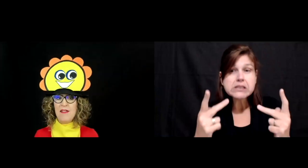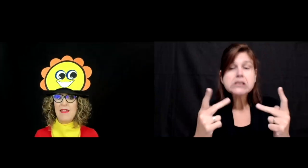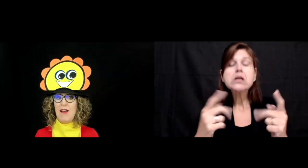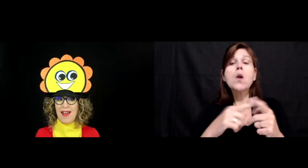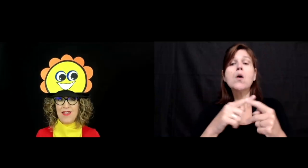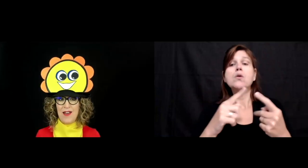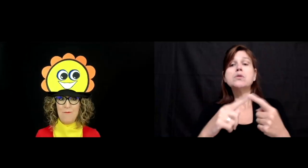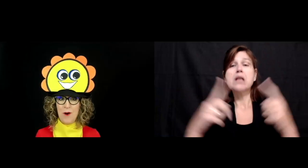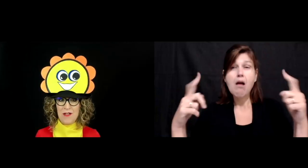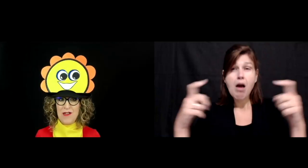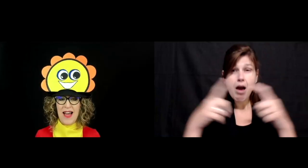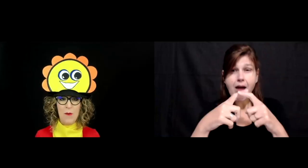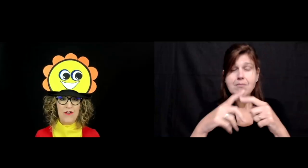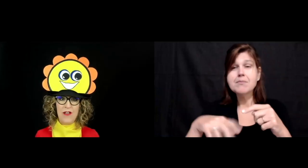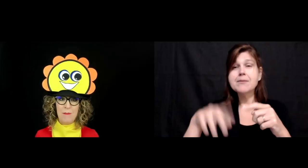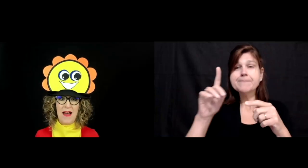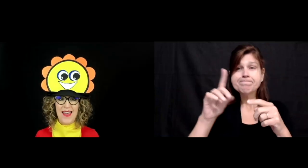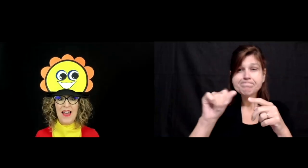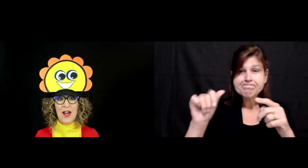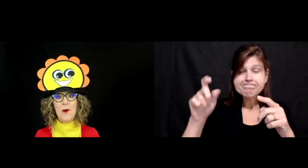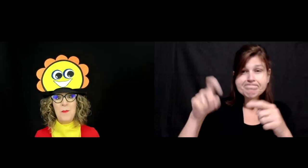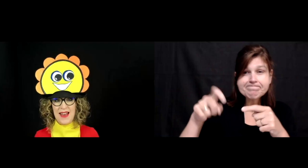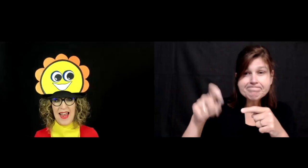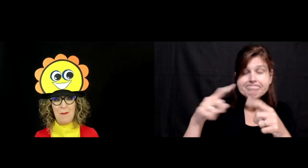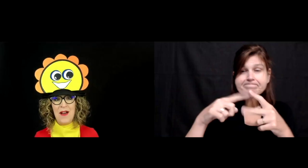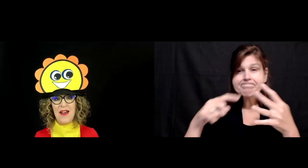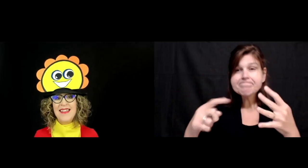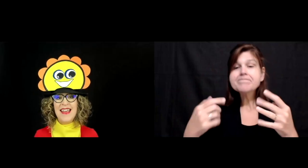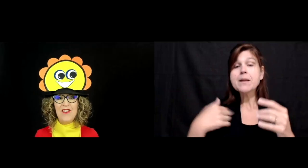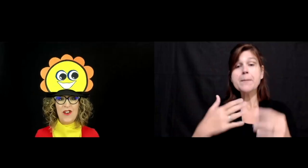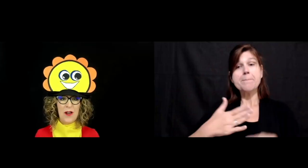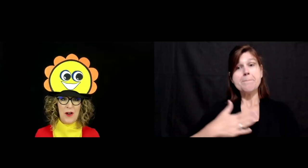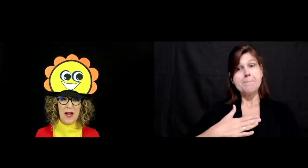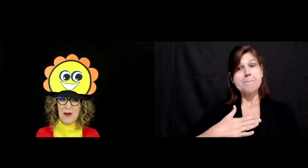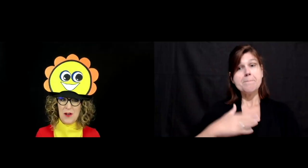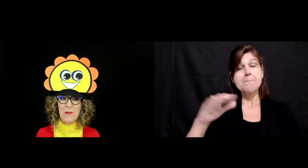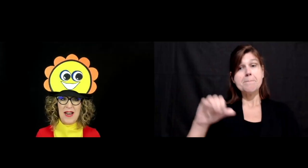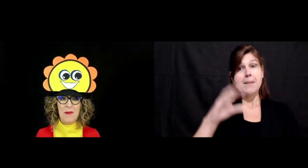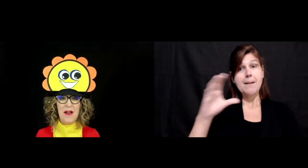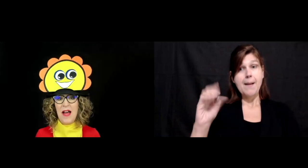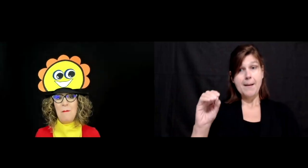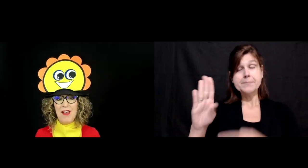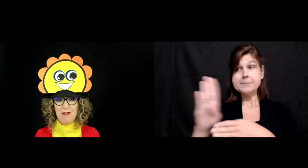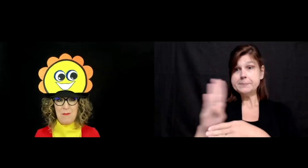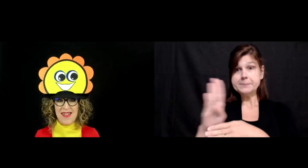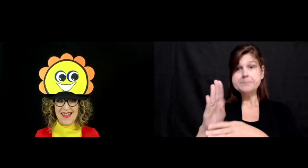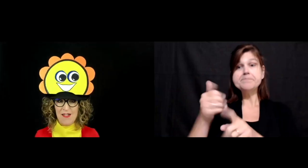As director of Positive Eye, which is my company, I'm a niche company, I'm a micro business,